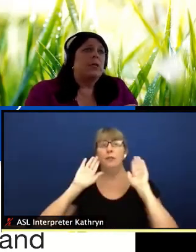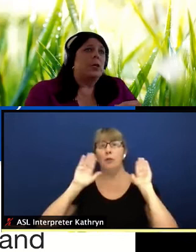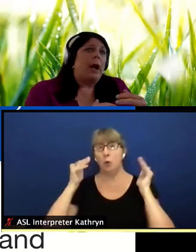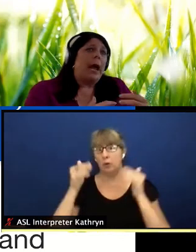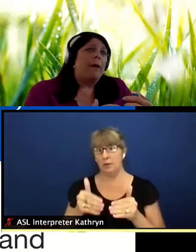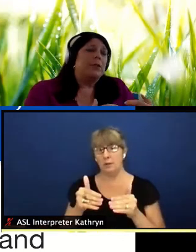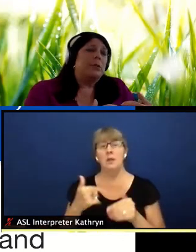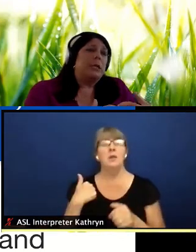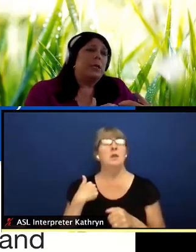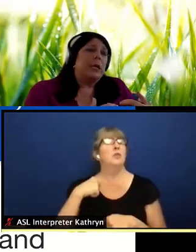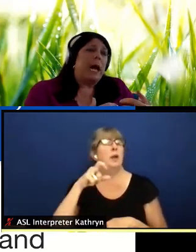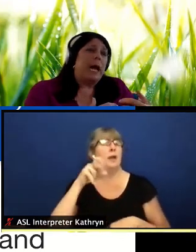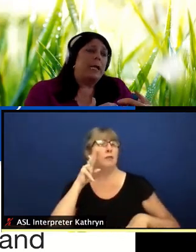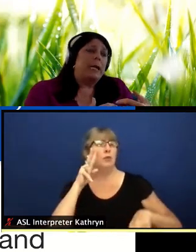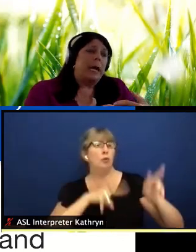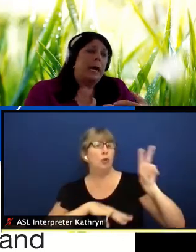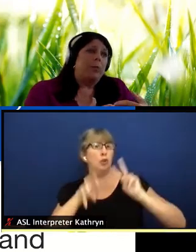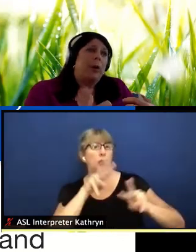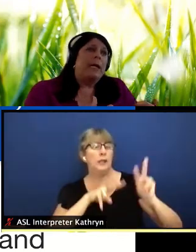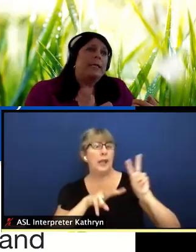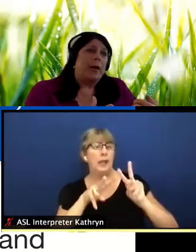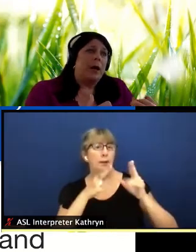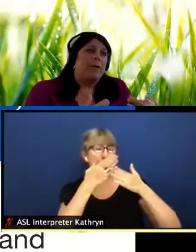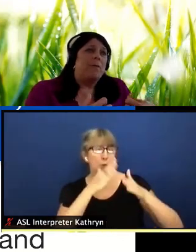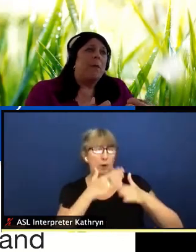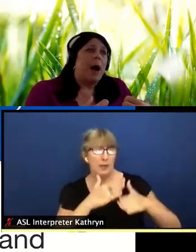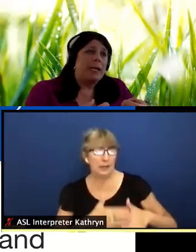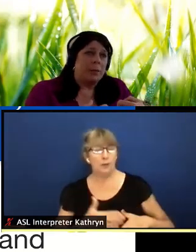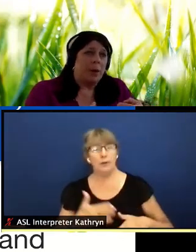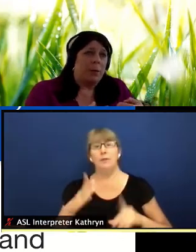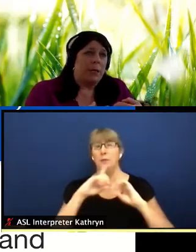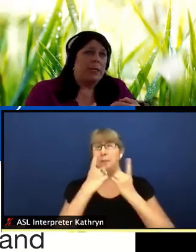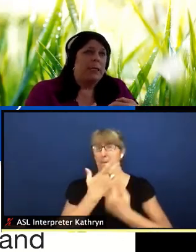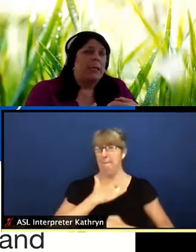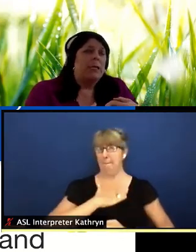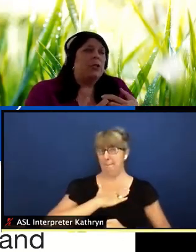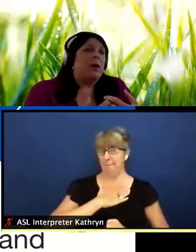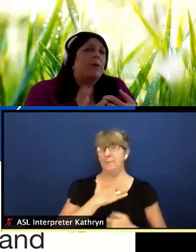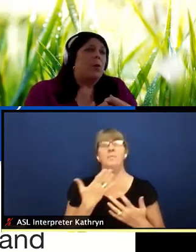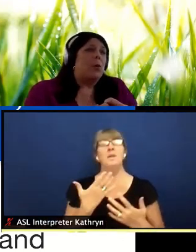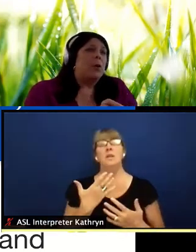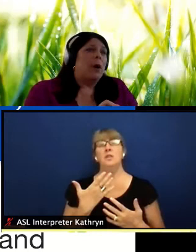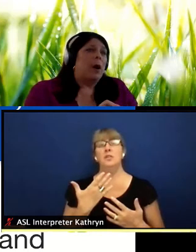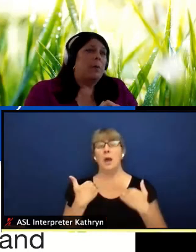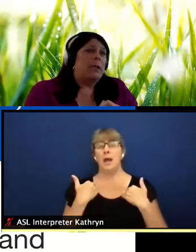so I have to really look at a breakdown of my department. So I have a core department